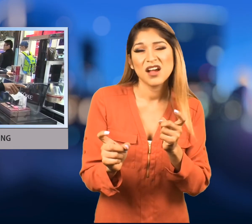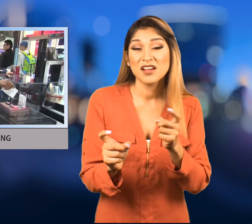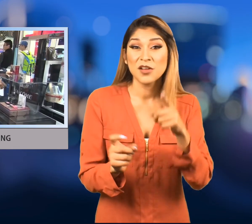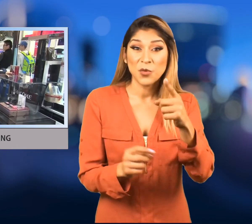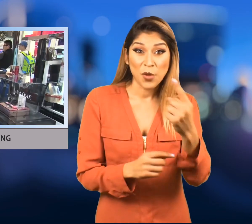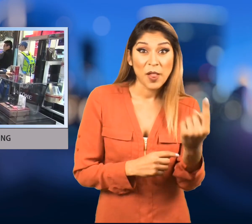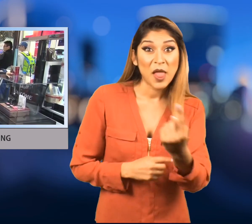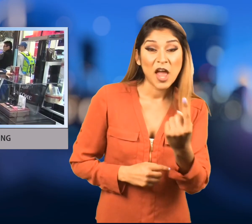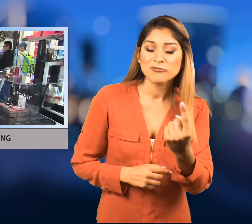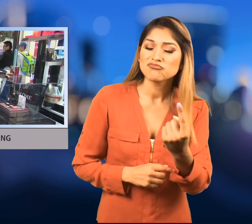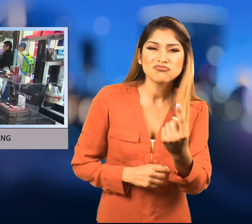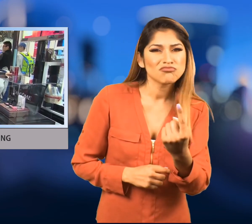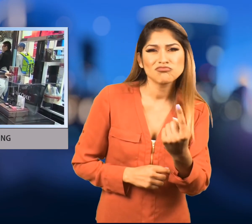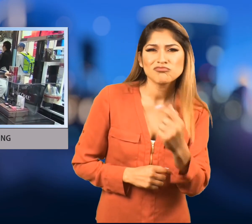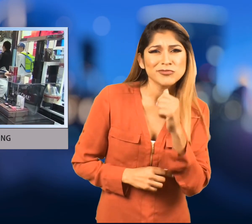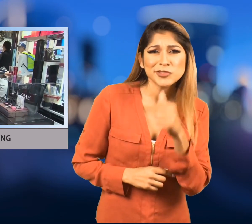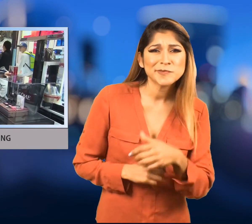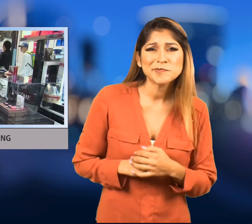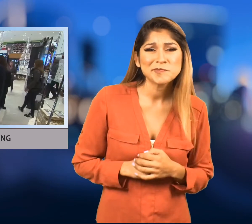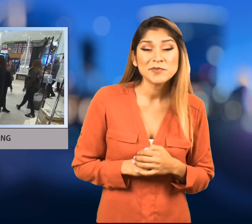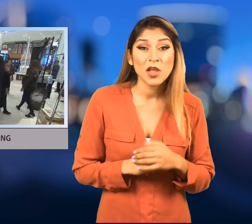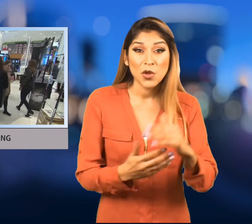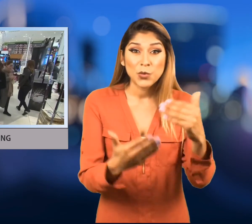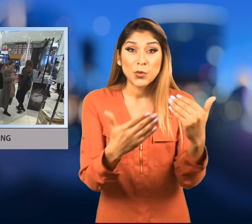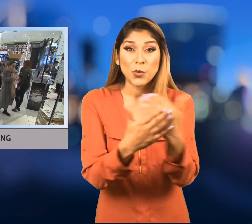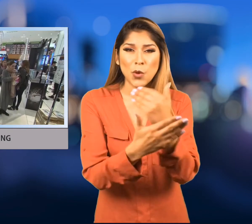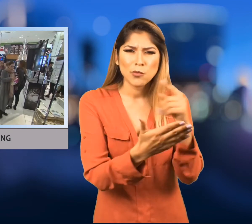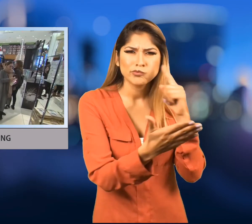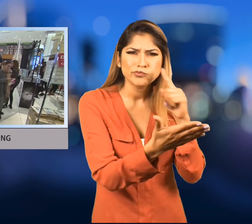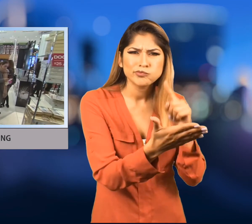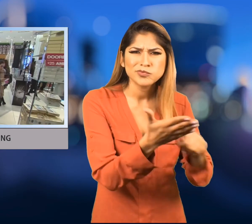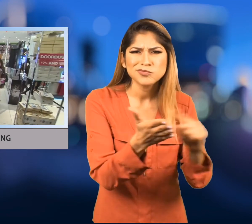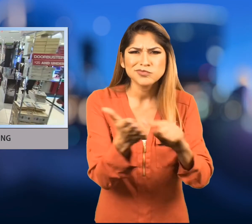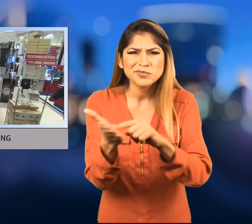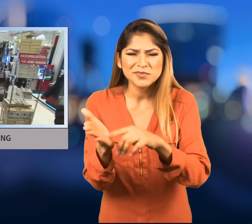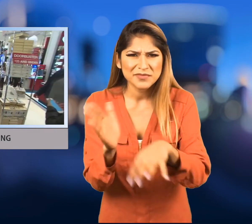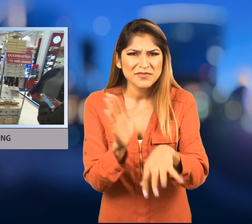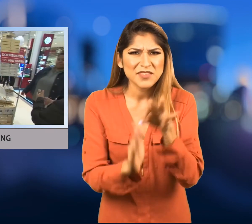you are not alone. According to a new study